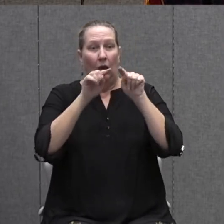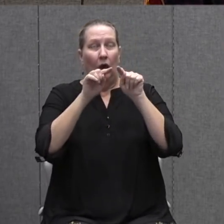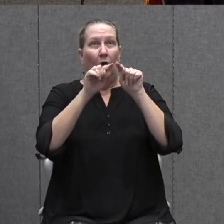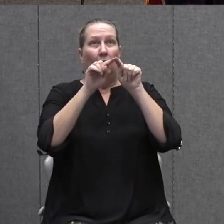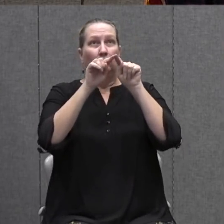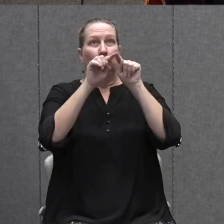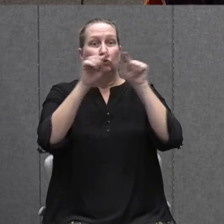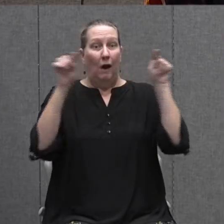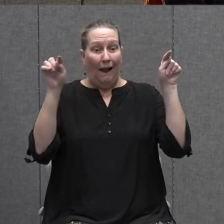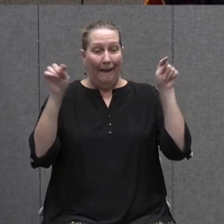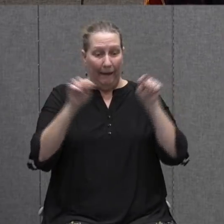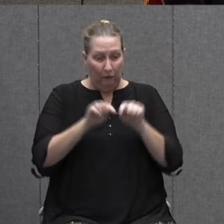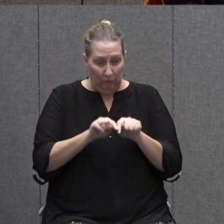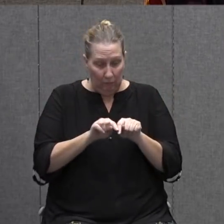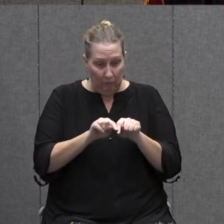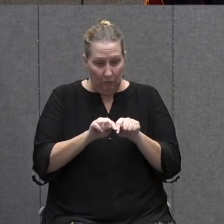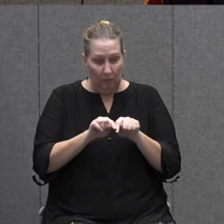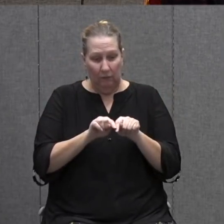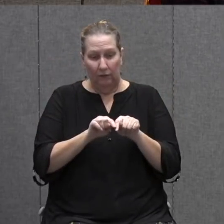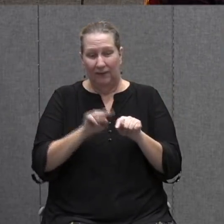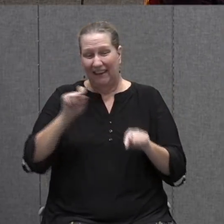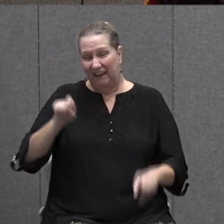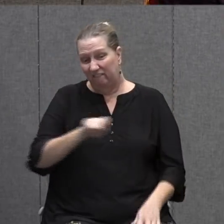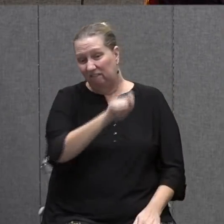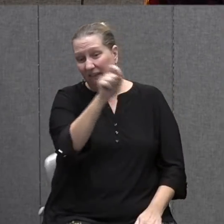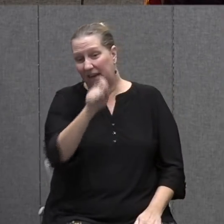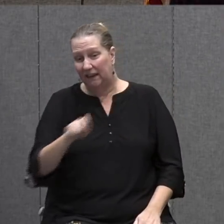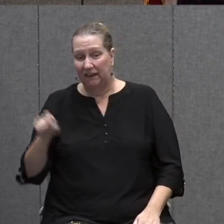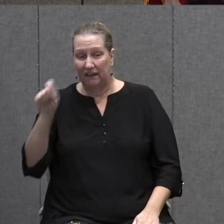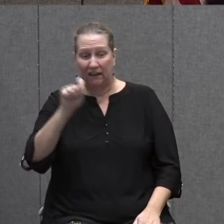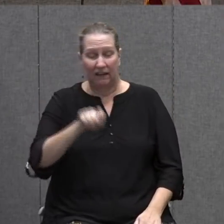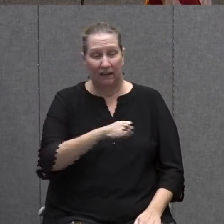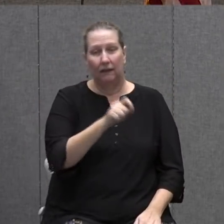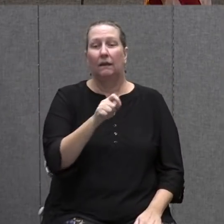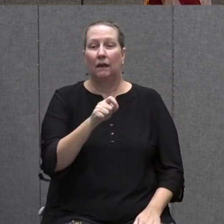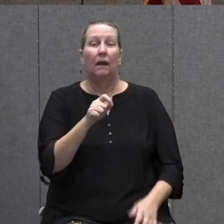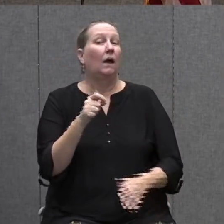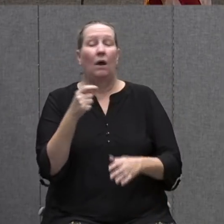I tried to fill my 26 letters with different symbols and this is the word I came up with.